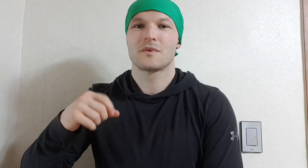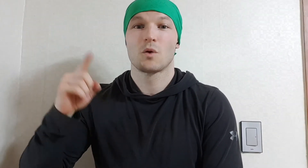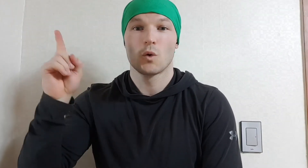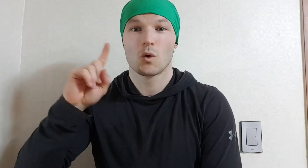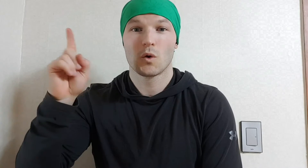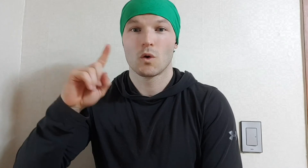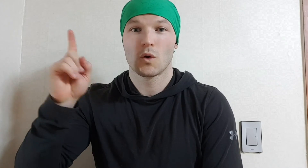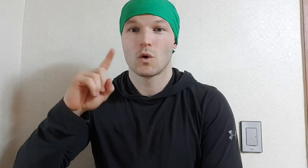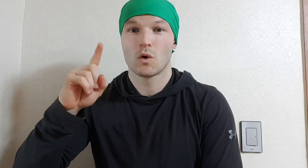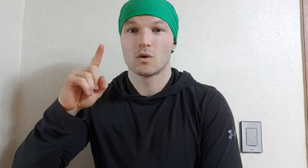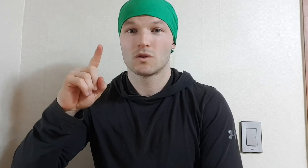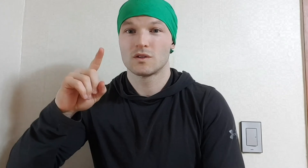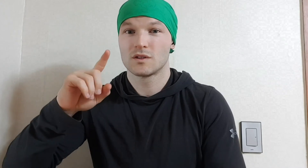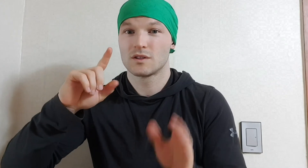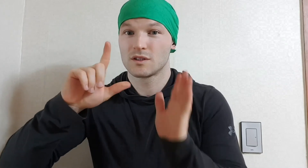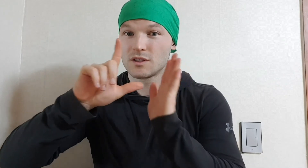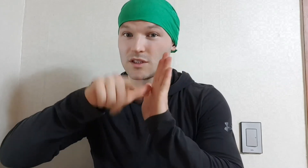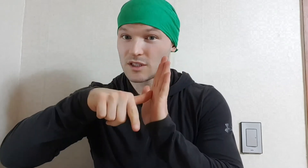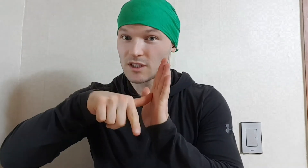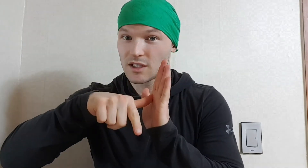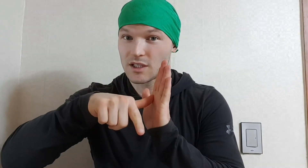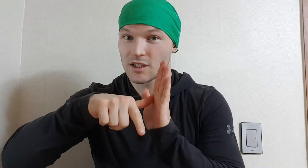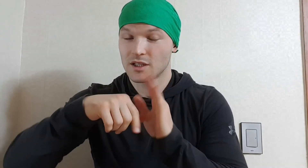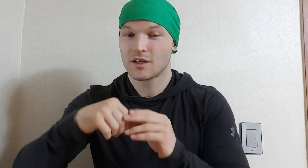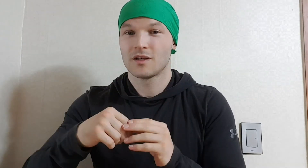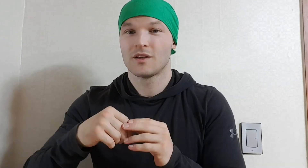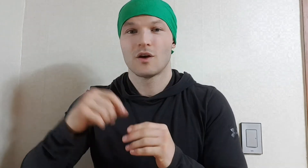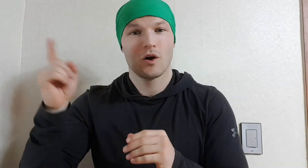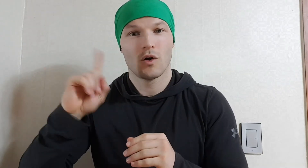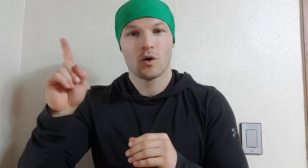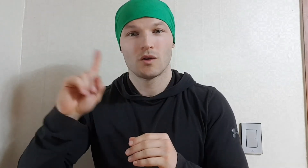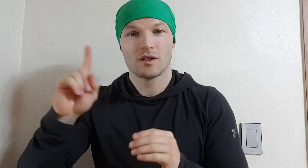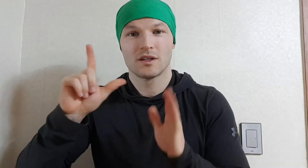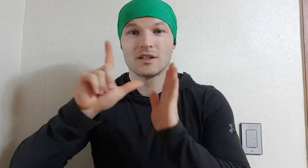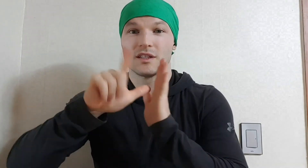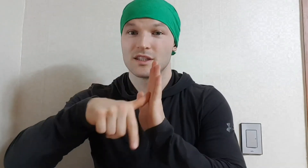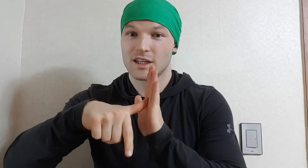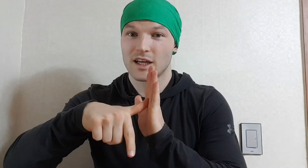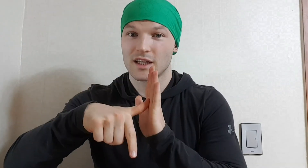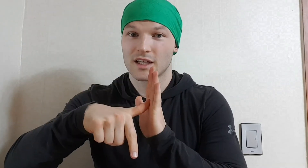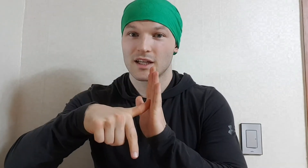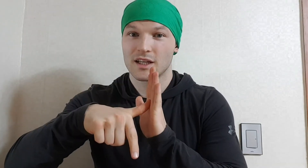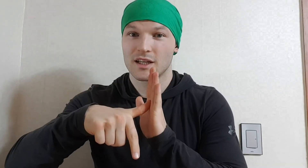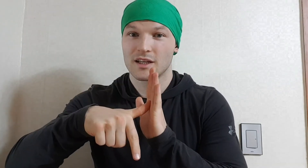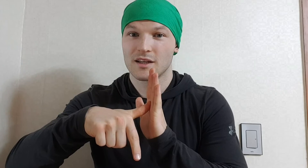when (what + time)